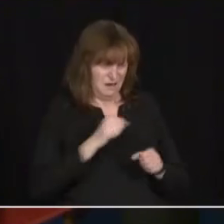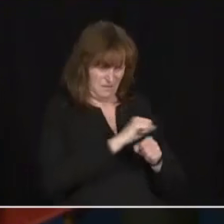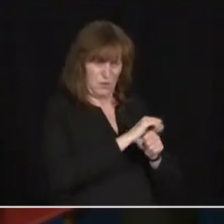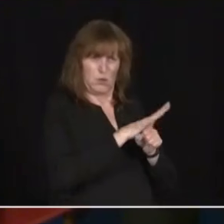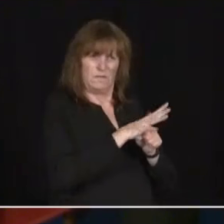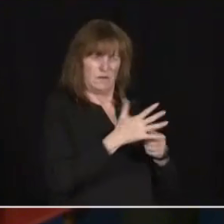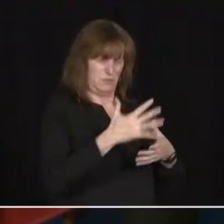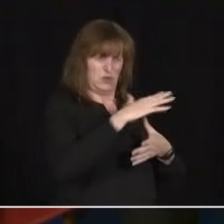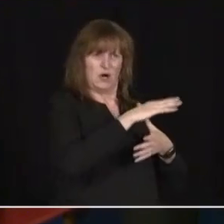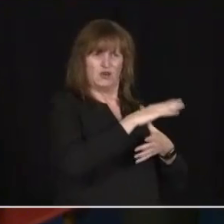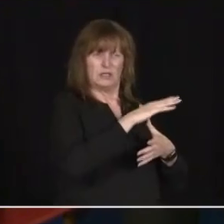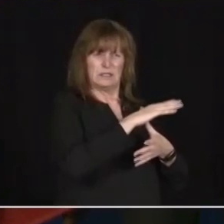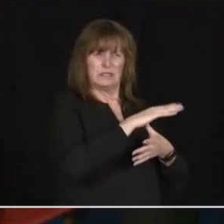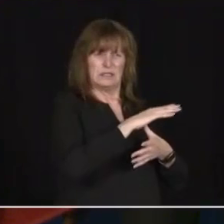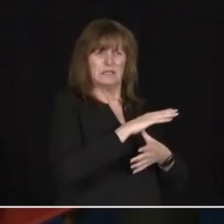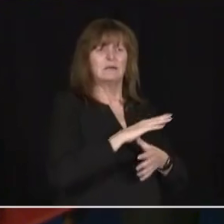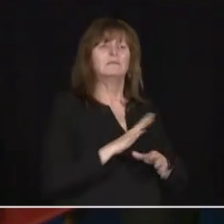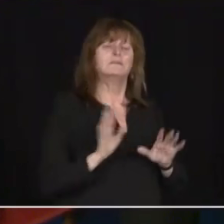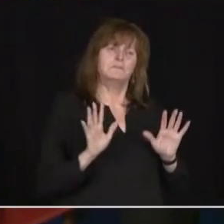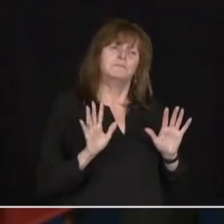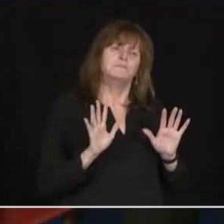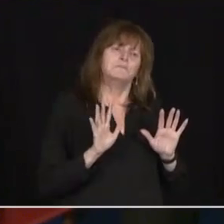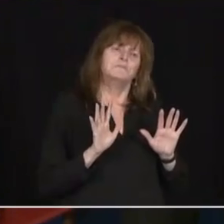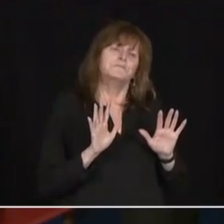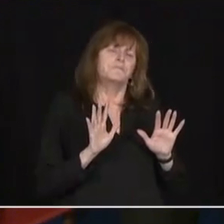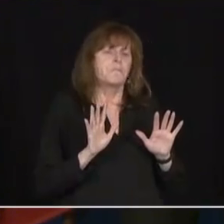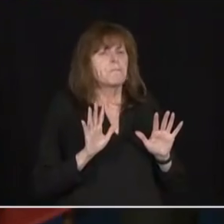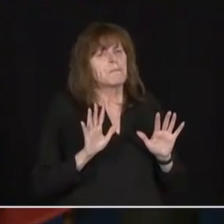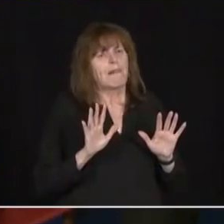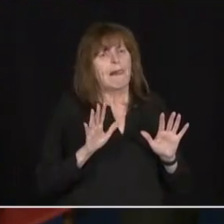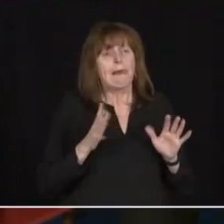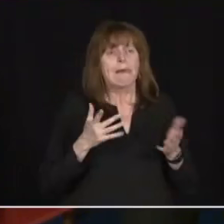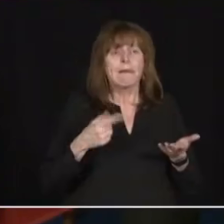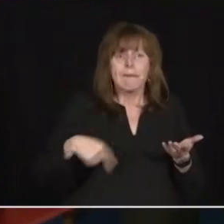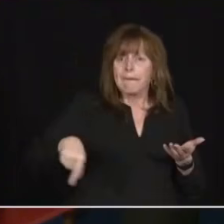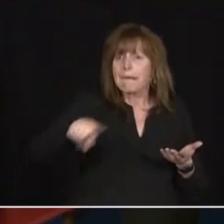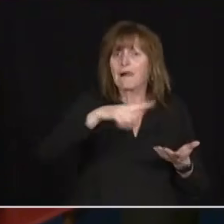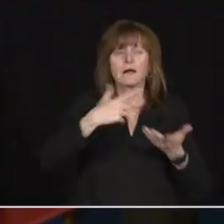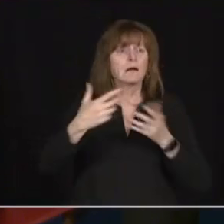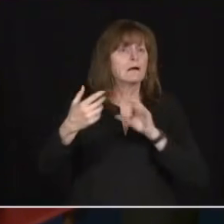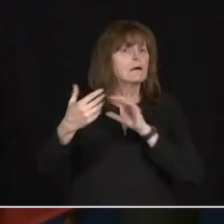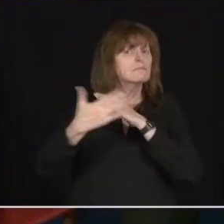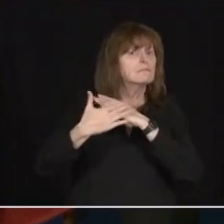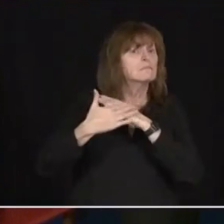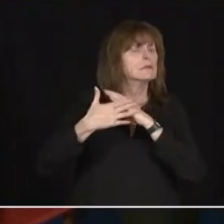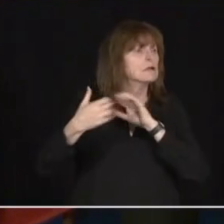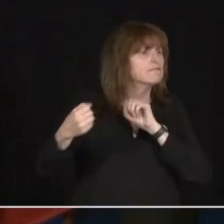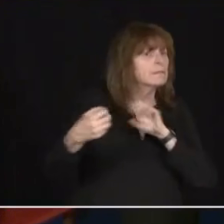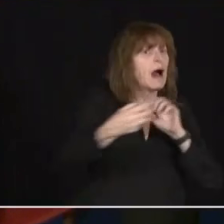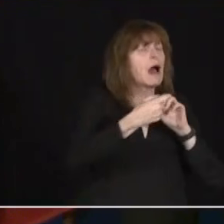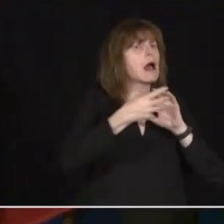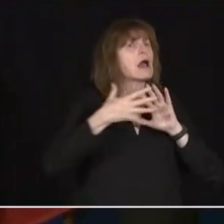But, again, we got the feedback from the stakeholders and they're saying that it's not 100%.